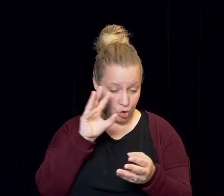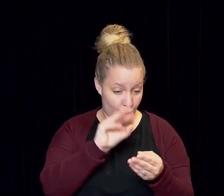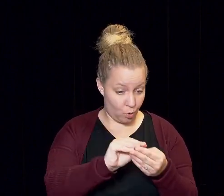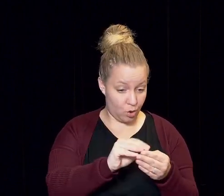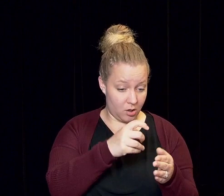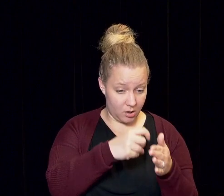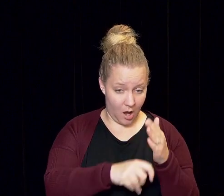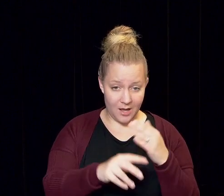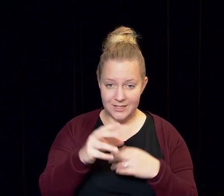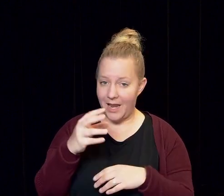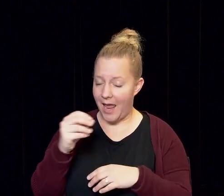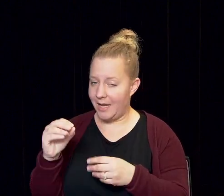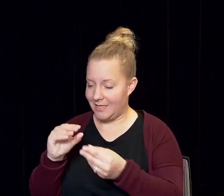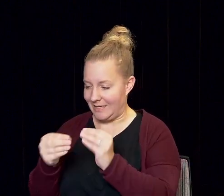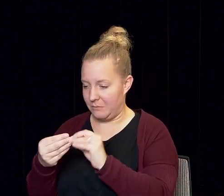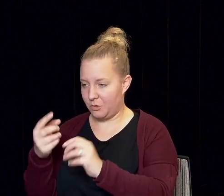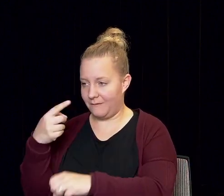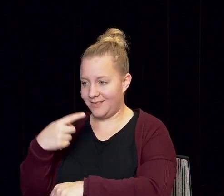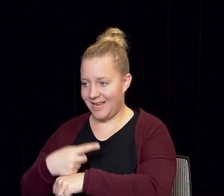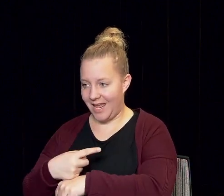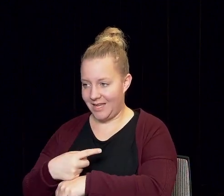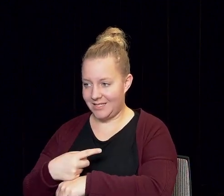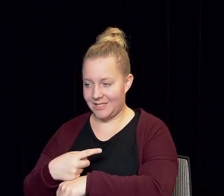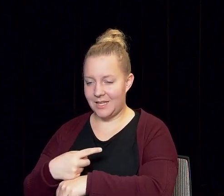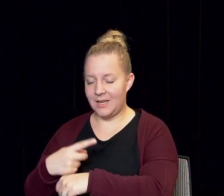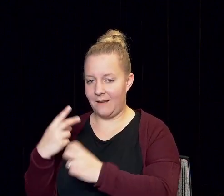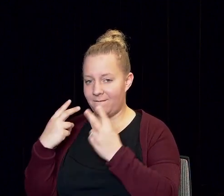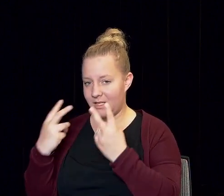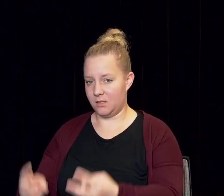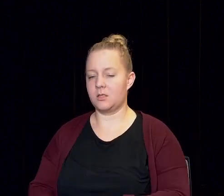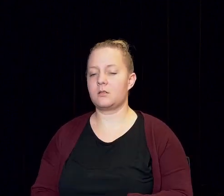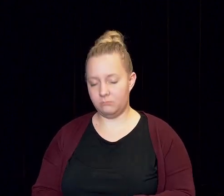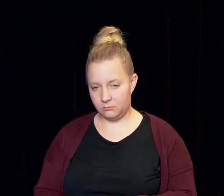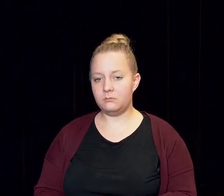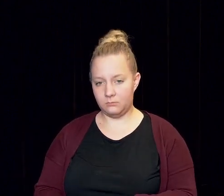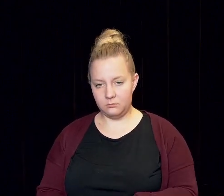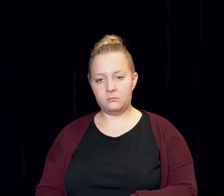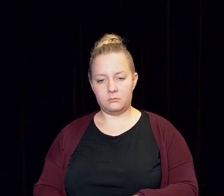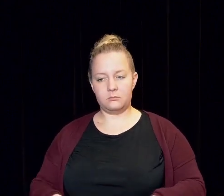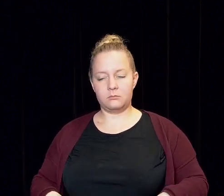and the number of days or the number of visits.